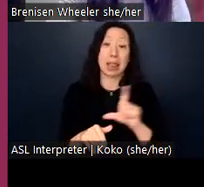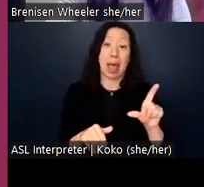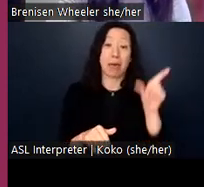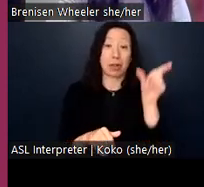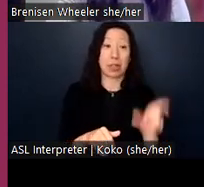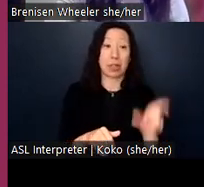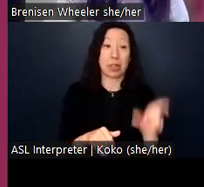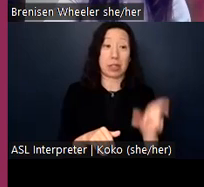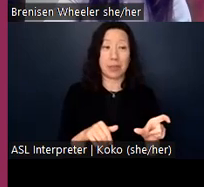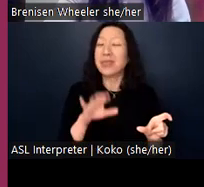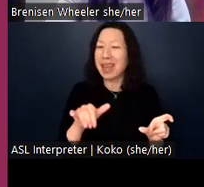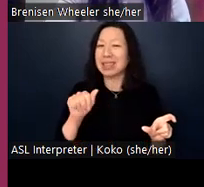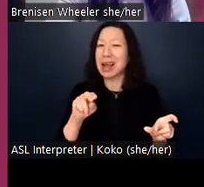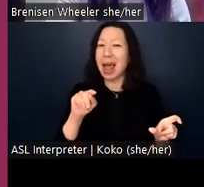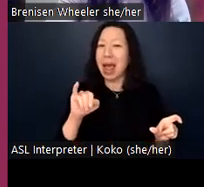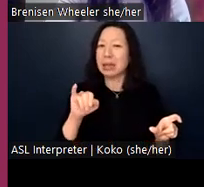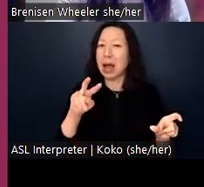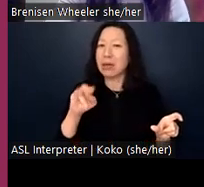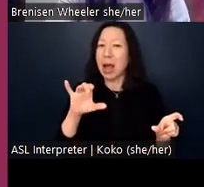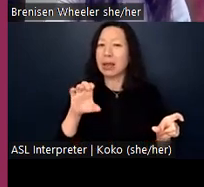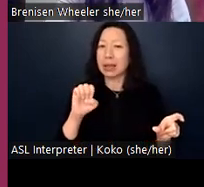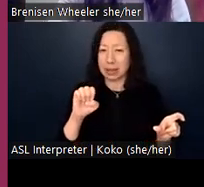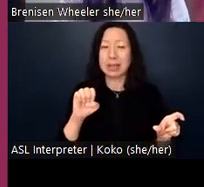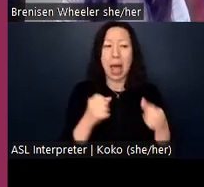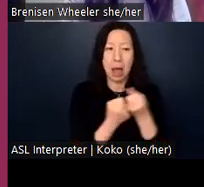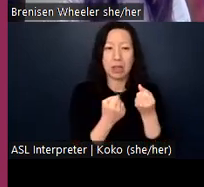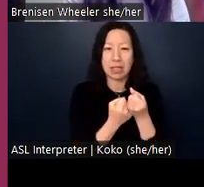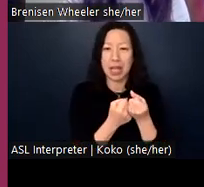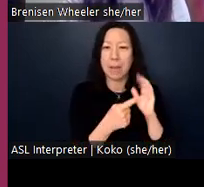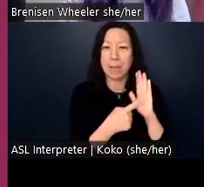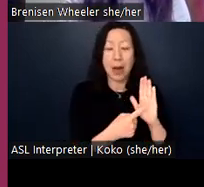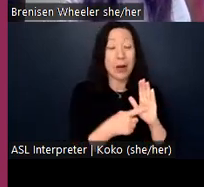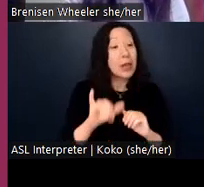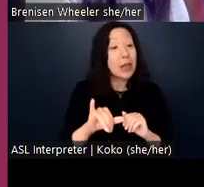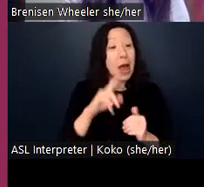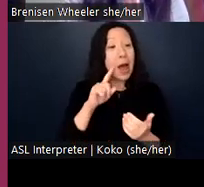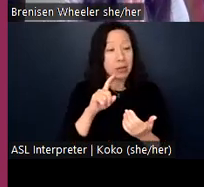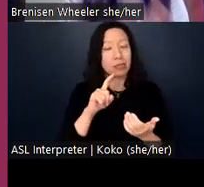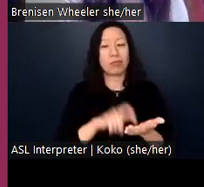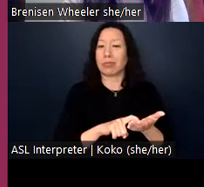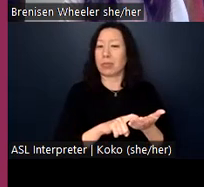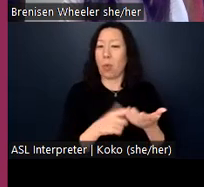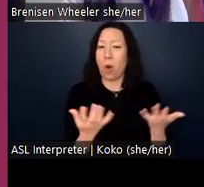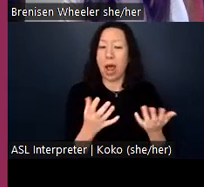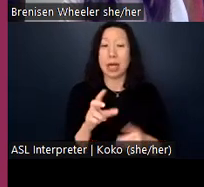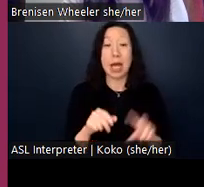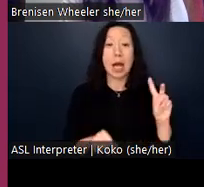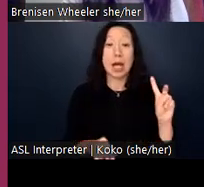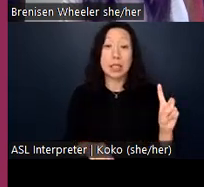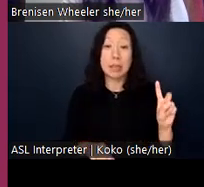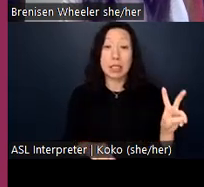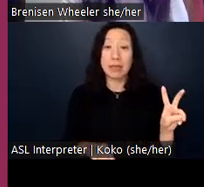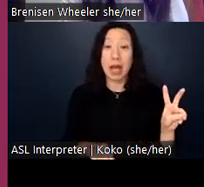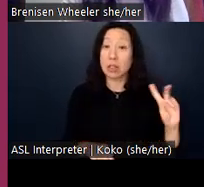answer is domestic. 12:19:27 Violence is not a singular event.